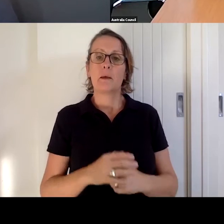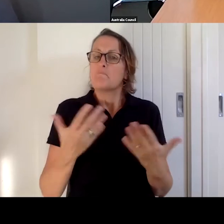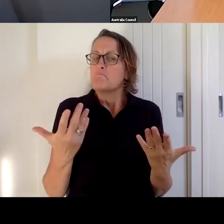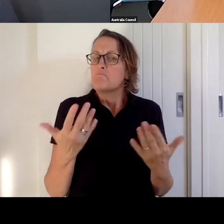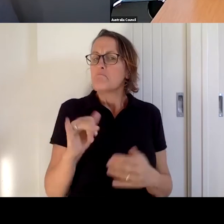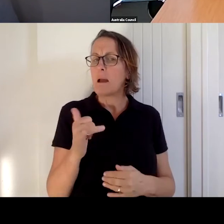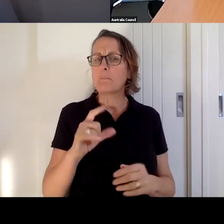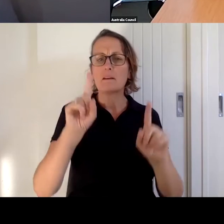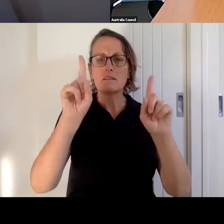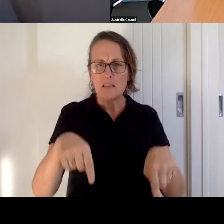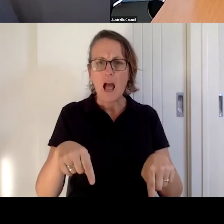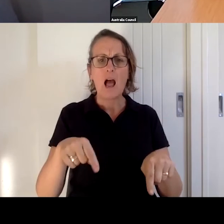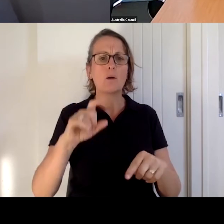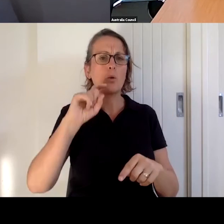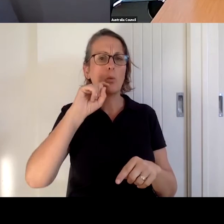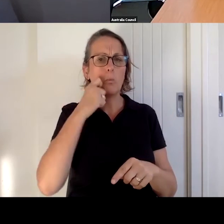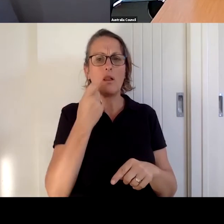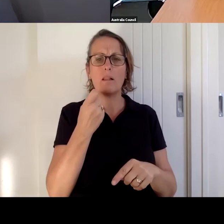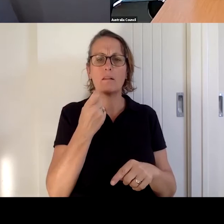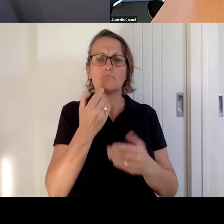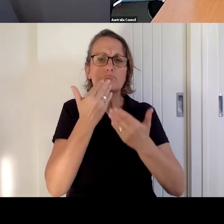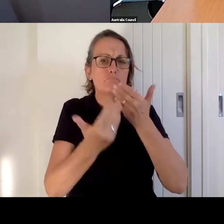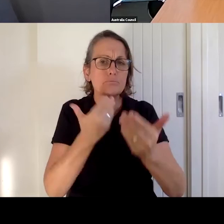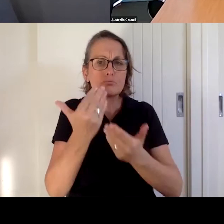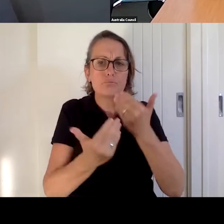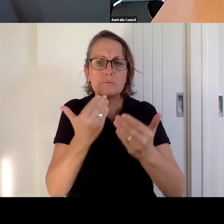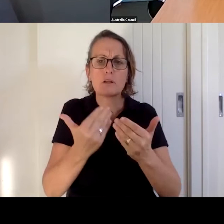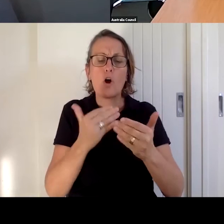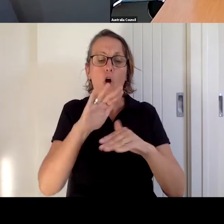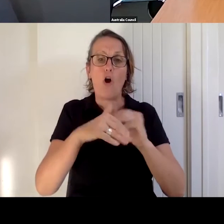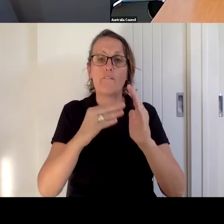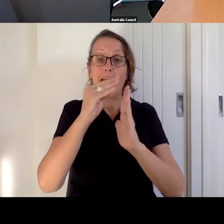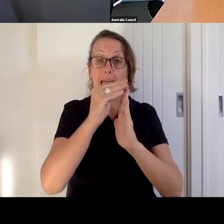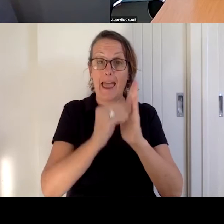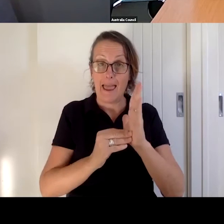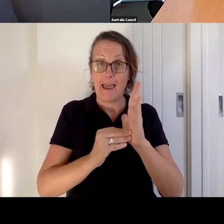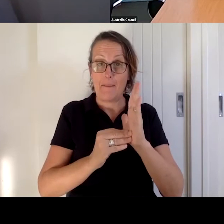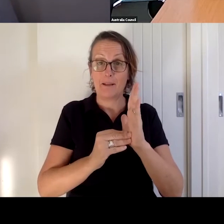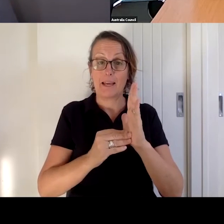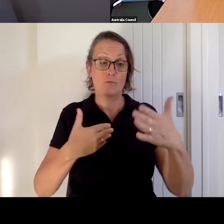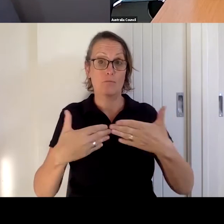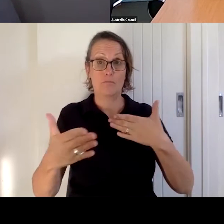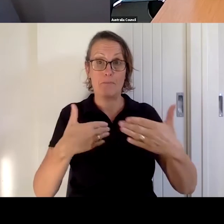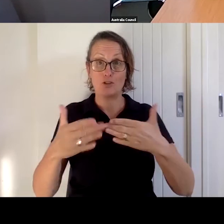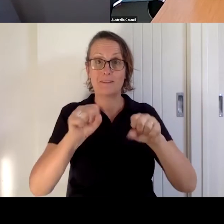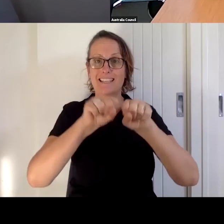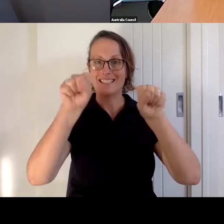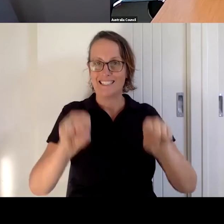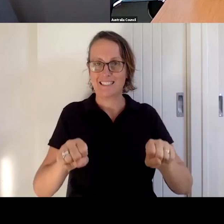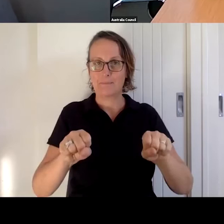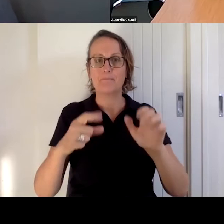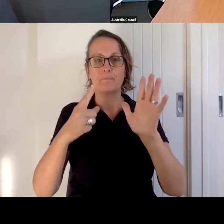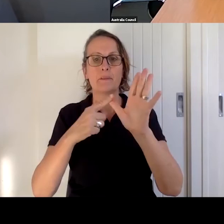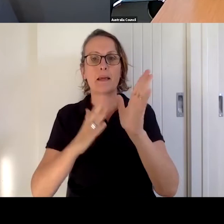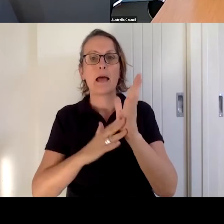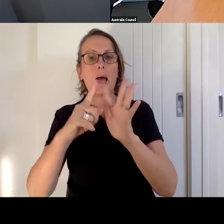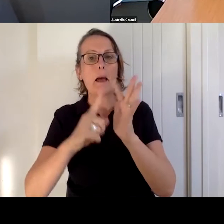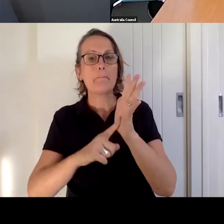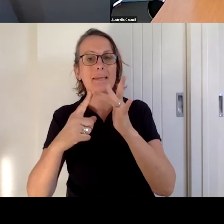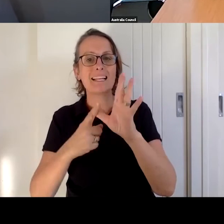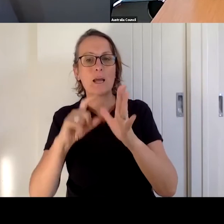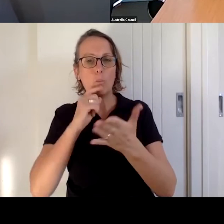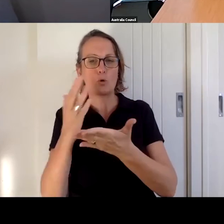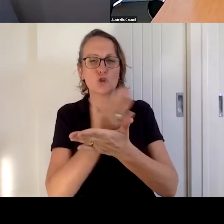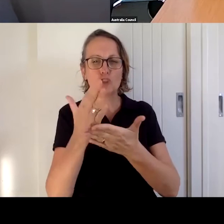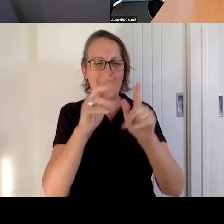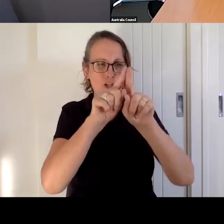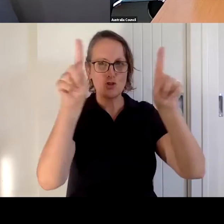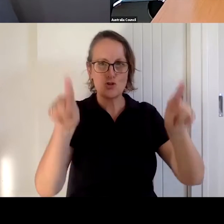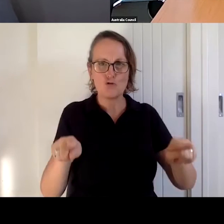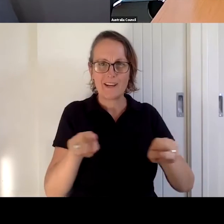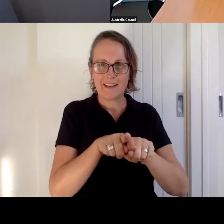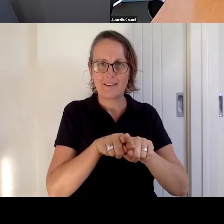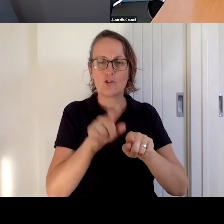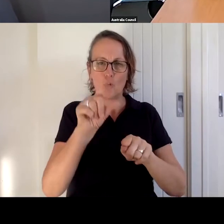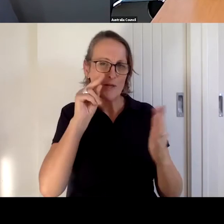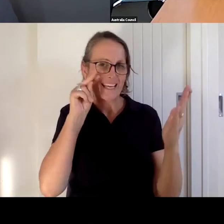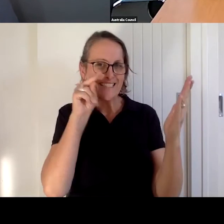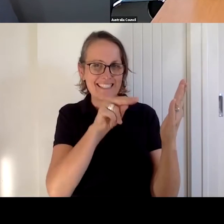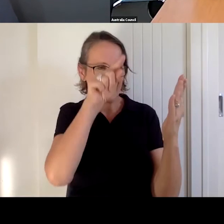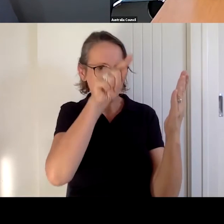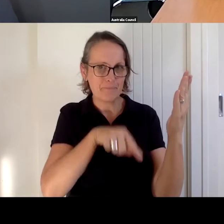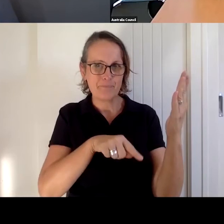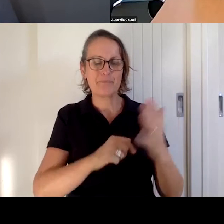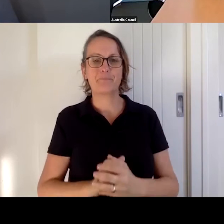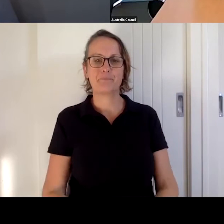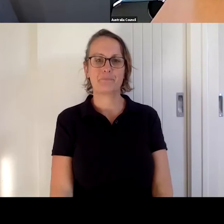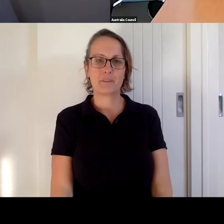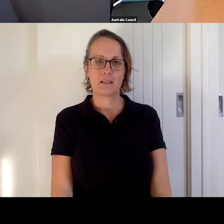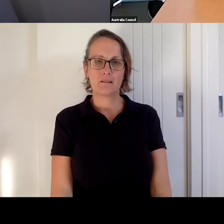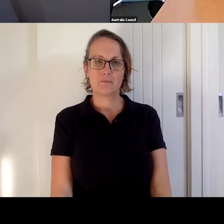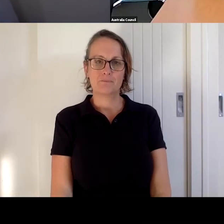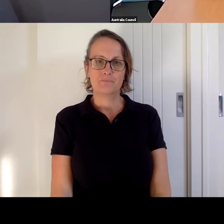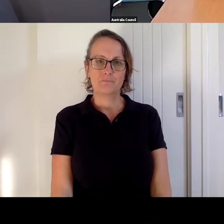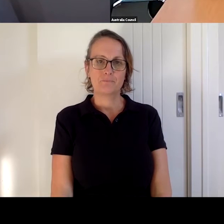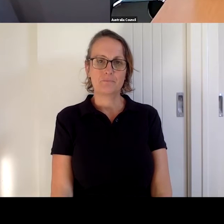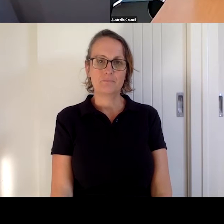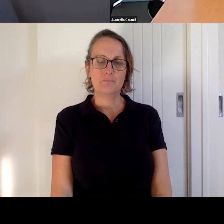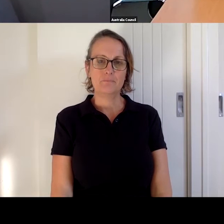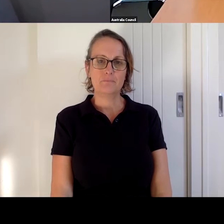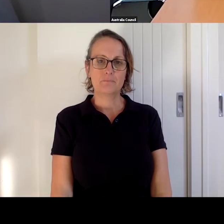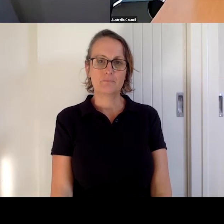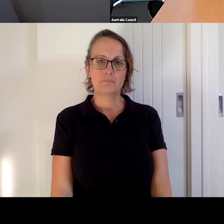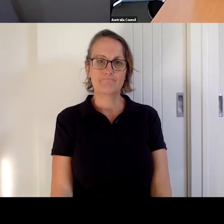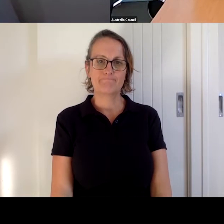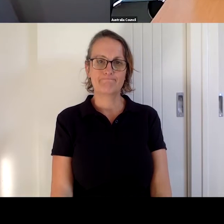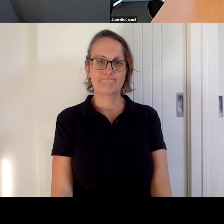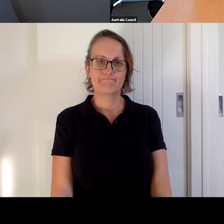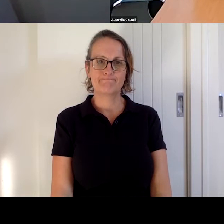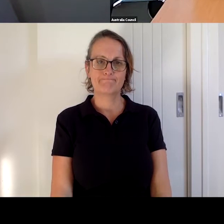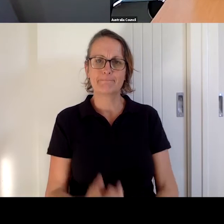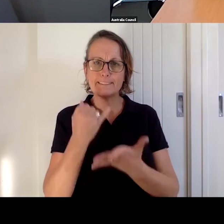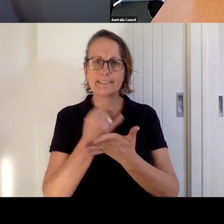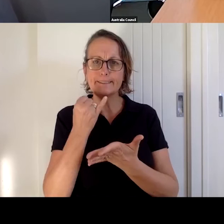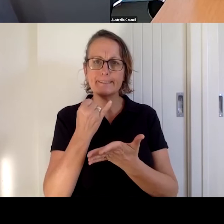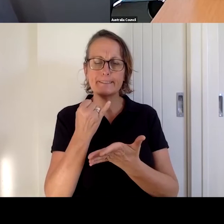is we'll start off with the application management system. We'll start off. There we go.